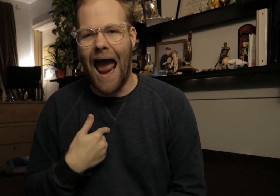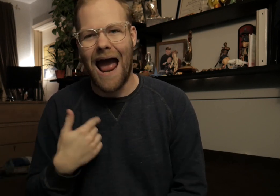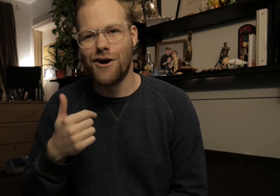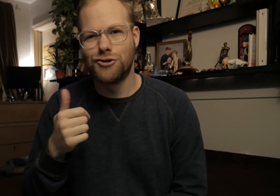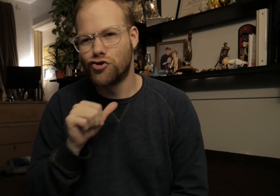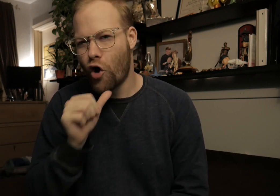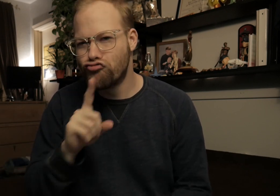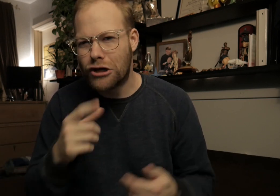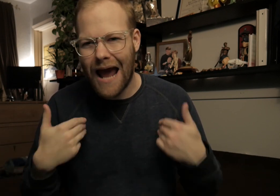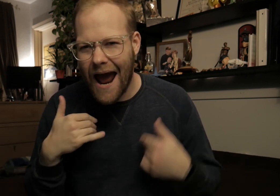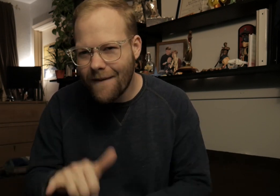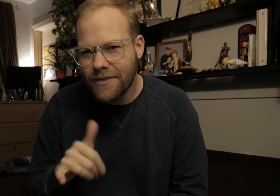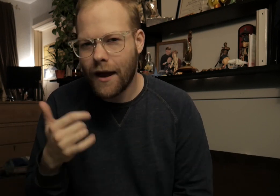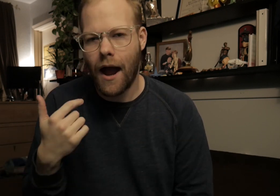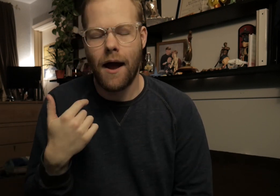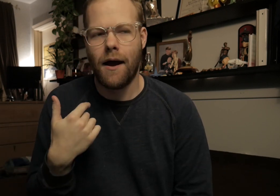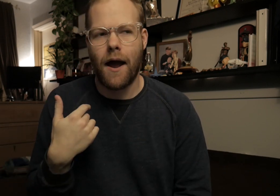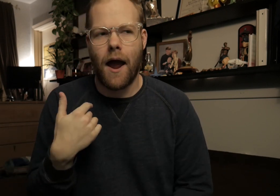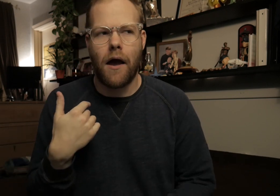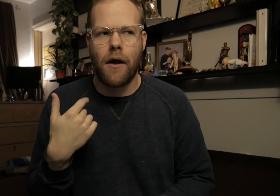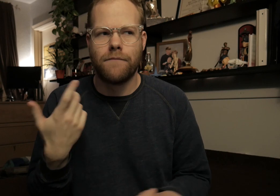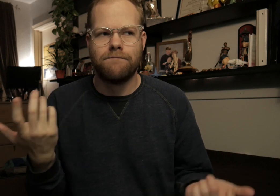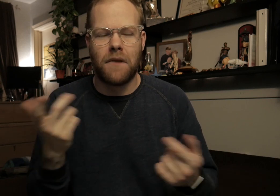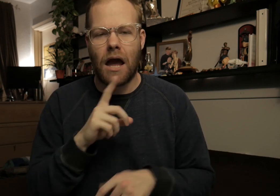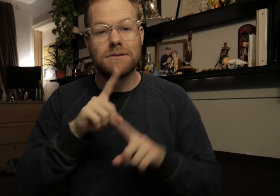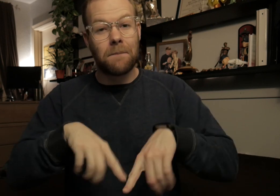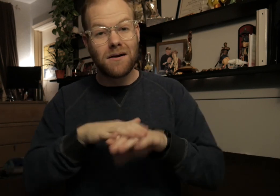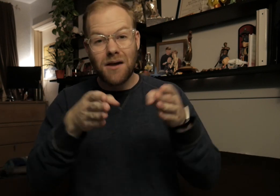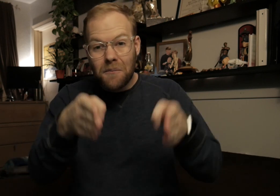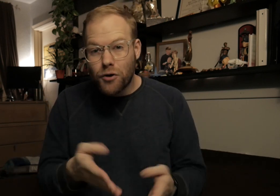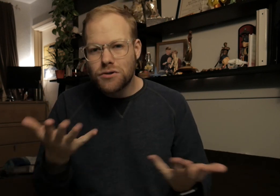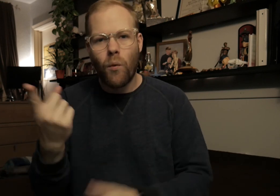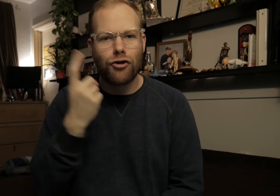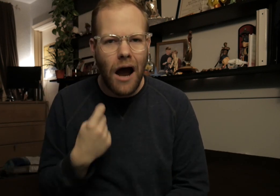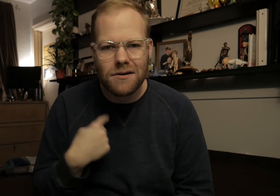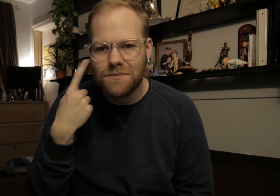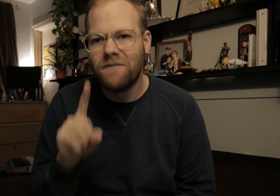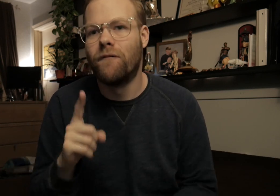I don't really have that. It depends on the person, what they're asking me for.